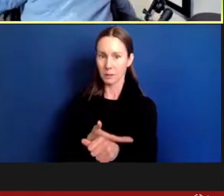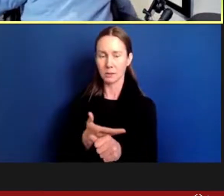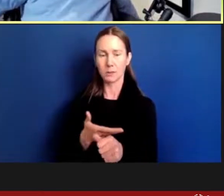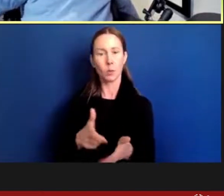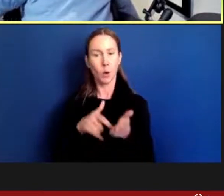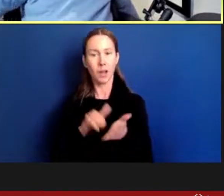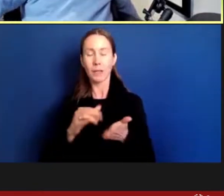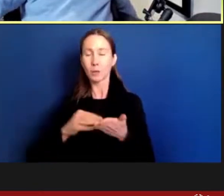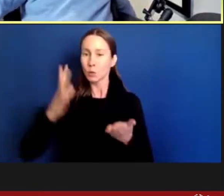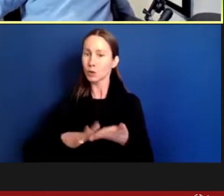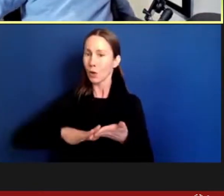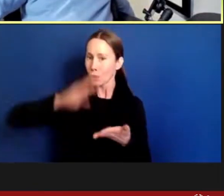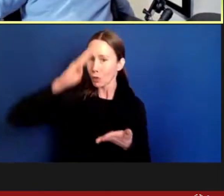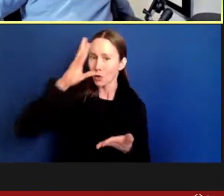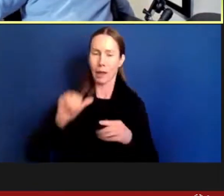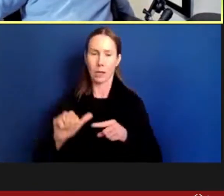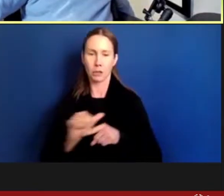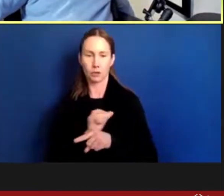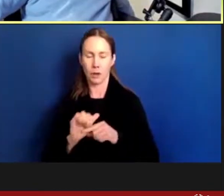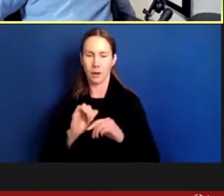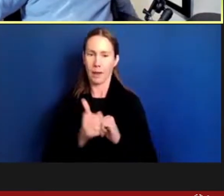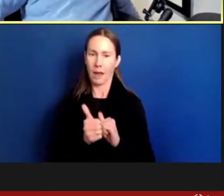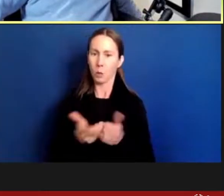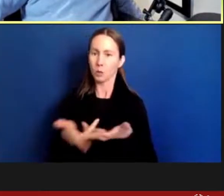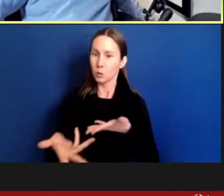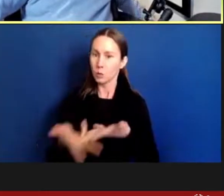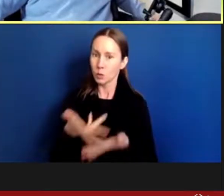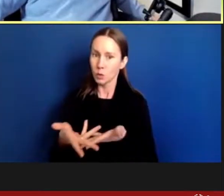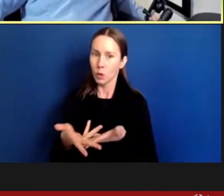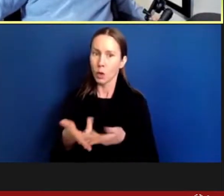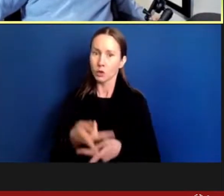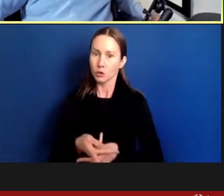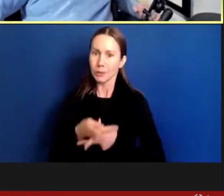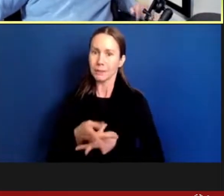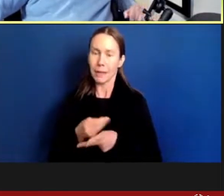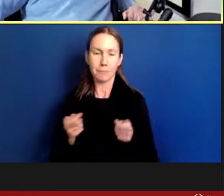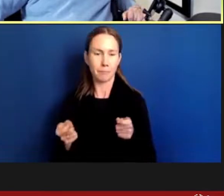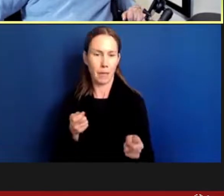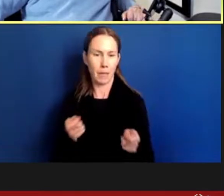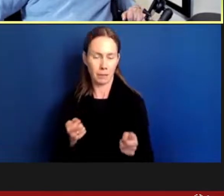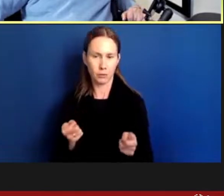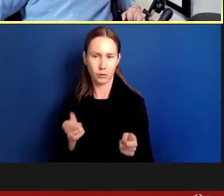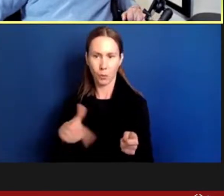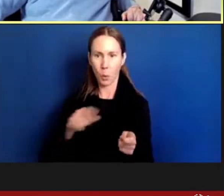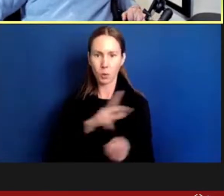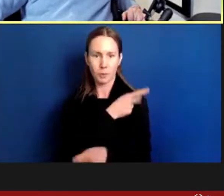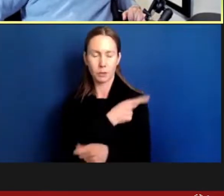the treatment [and] management of patients with intellectual and developmental disabilities. And